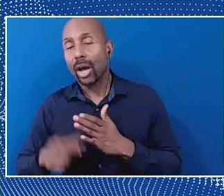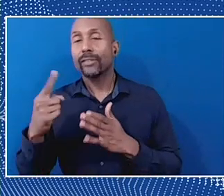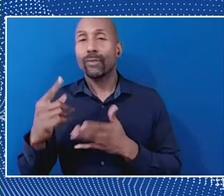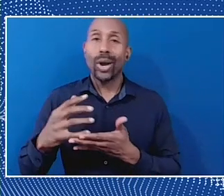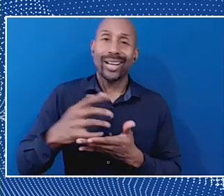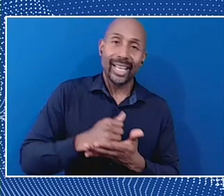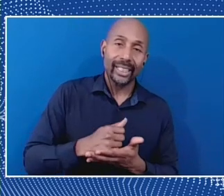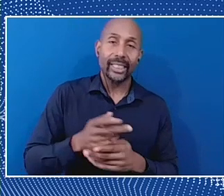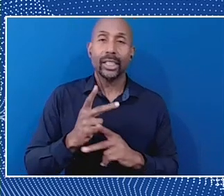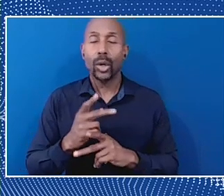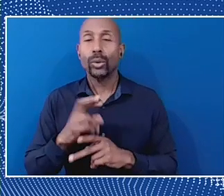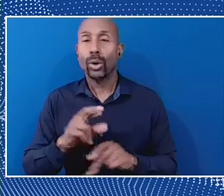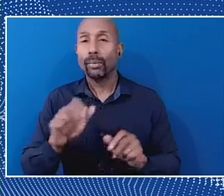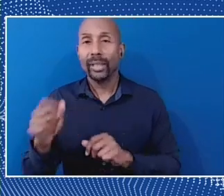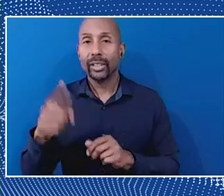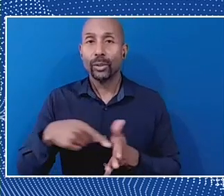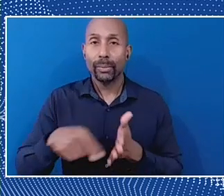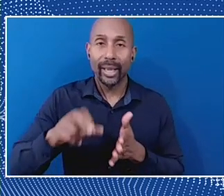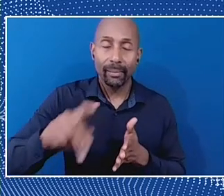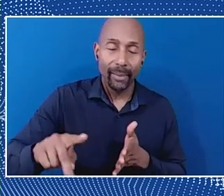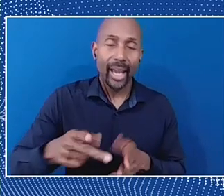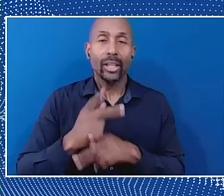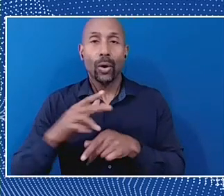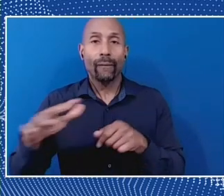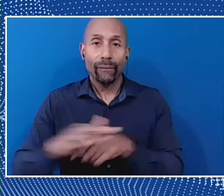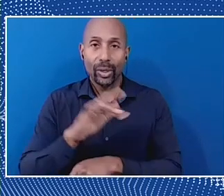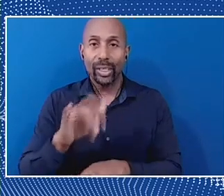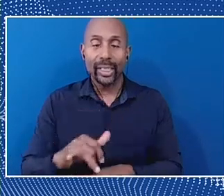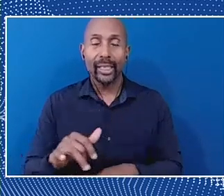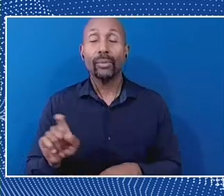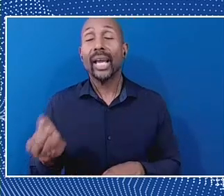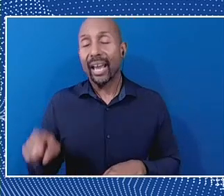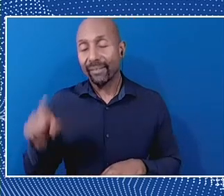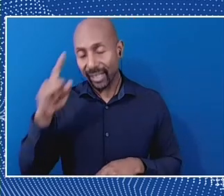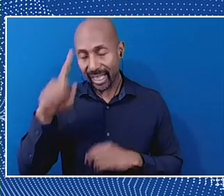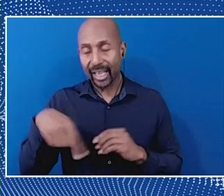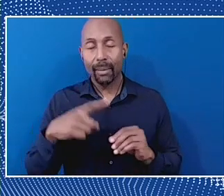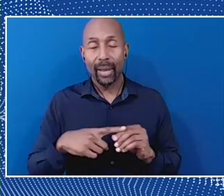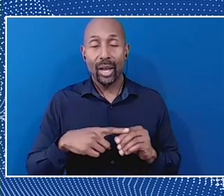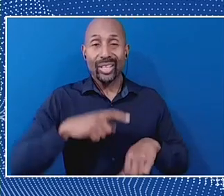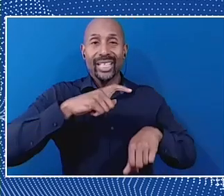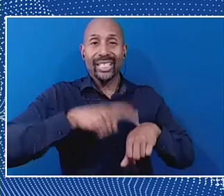need to be looking at the time period in which somebody repays that loan as well.